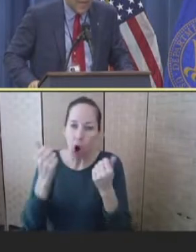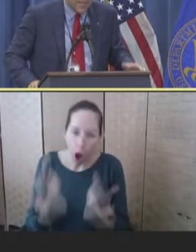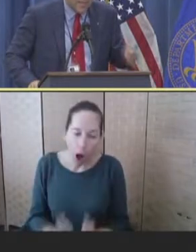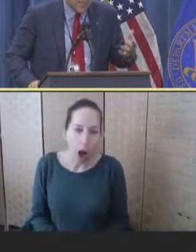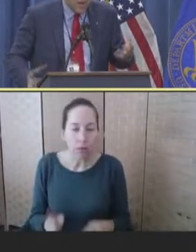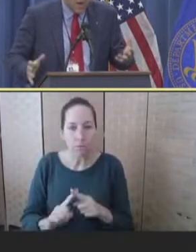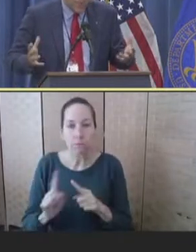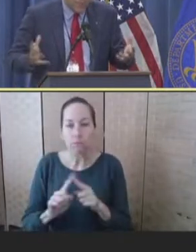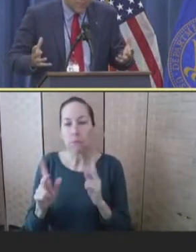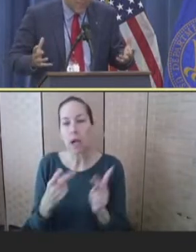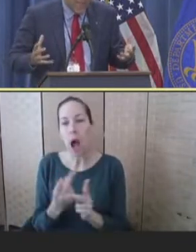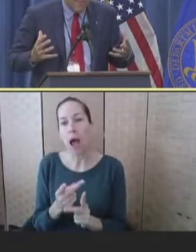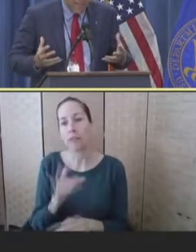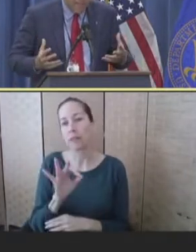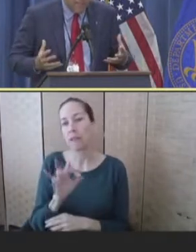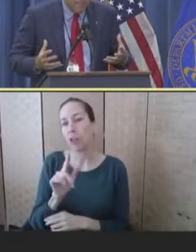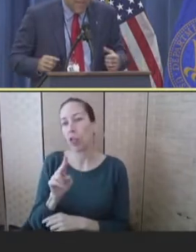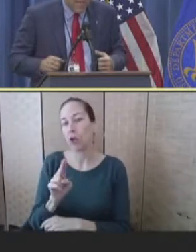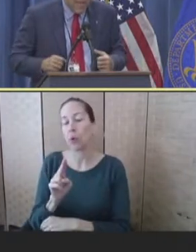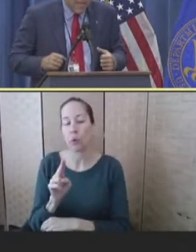And these are avian.